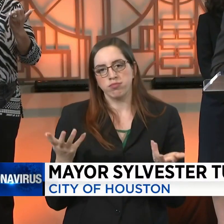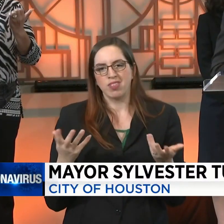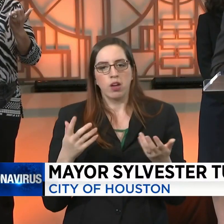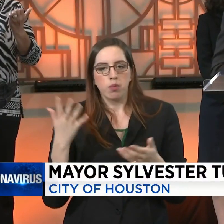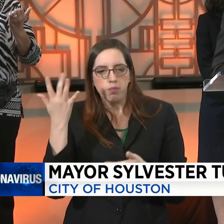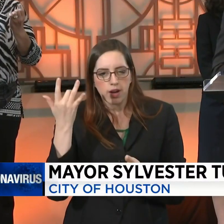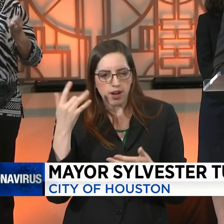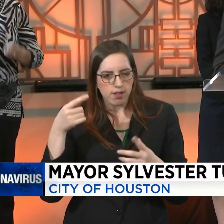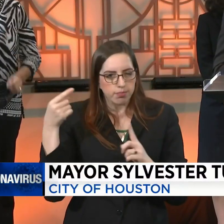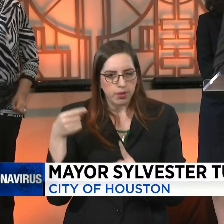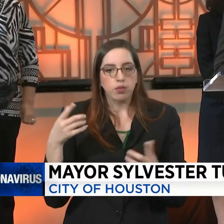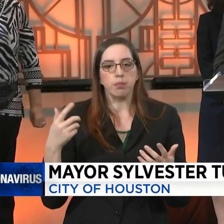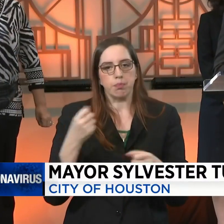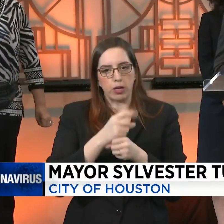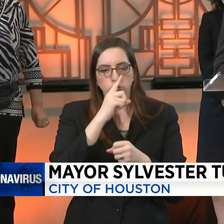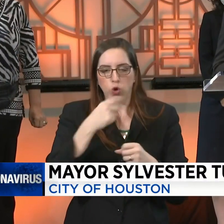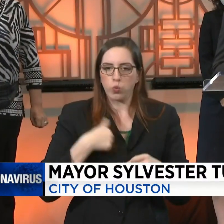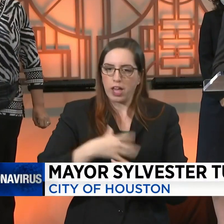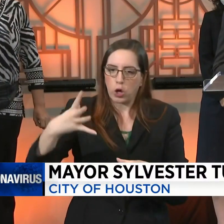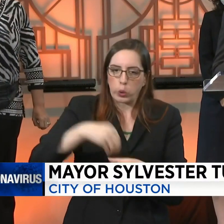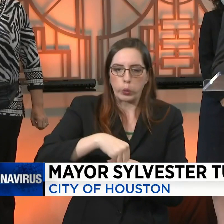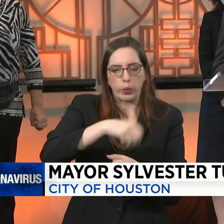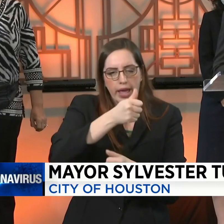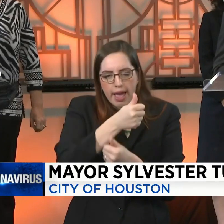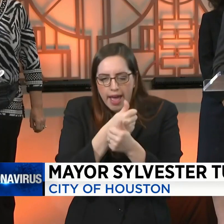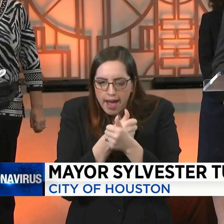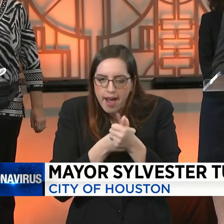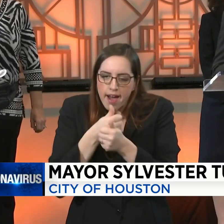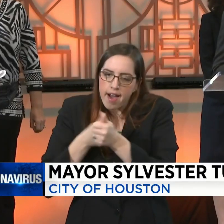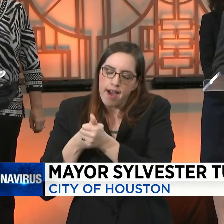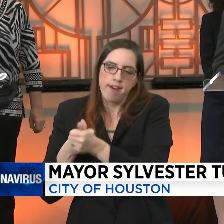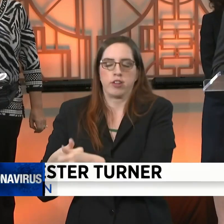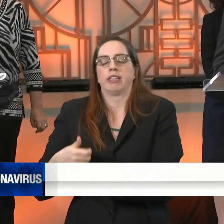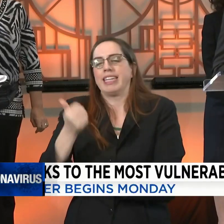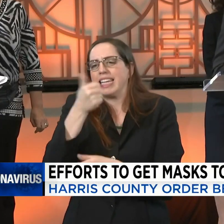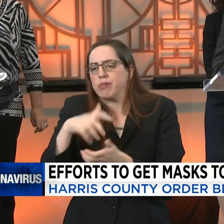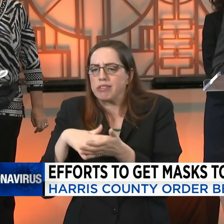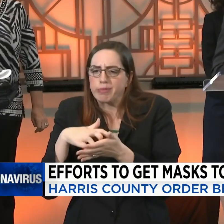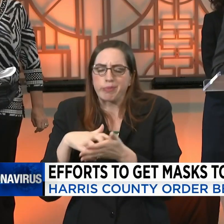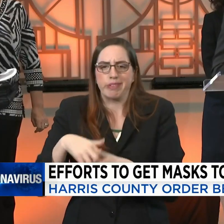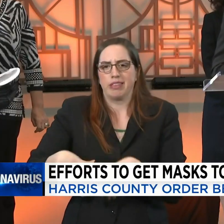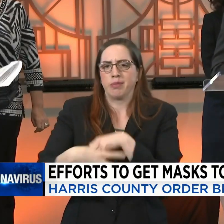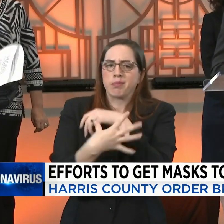Like retirement centers, nursing homes and assisted nursing homes and assisted living facilities.